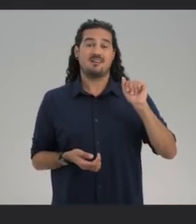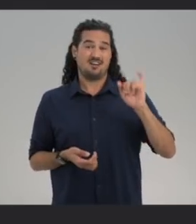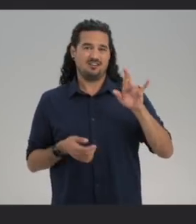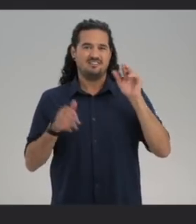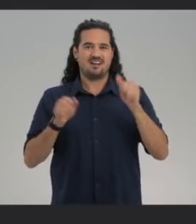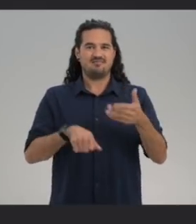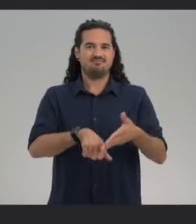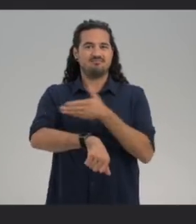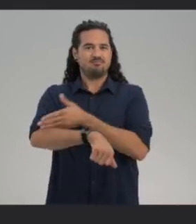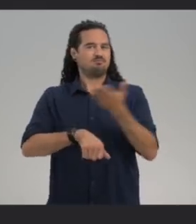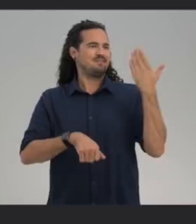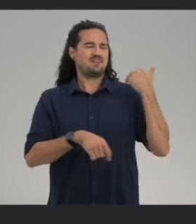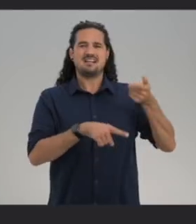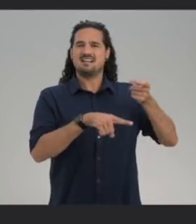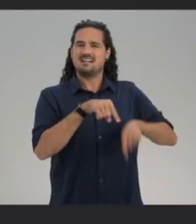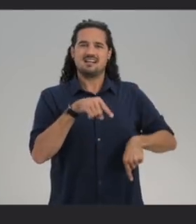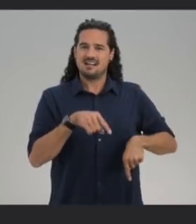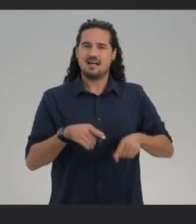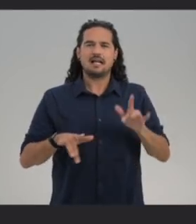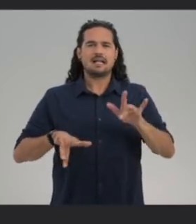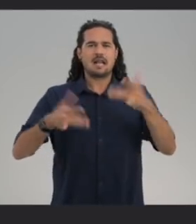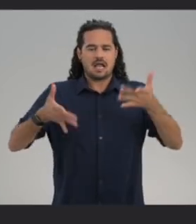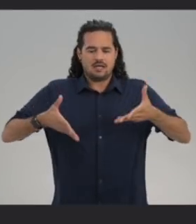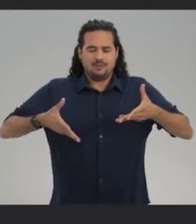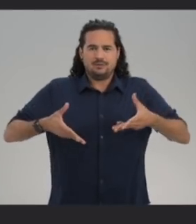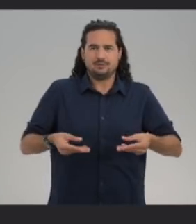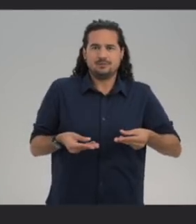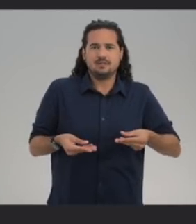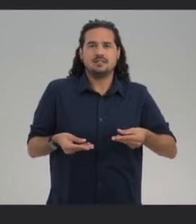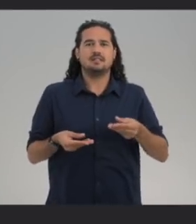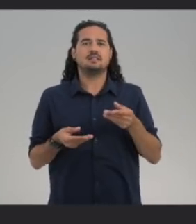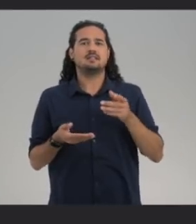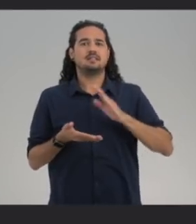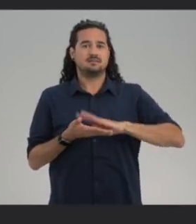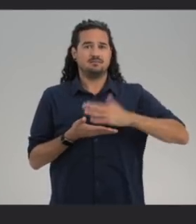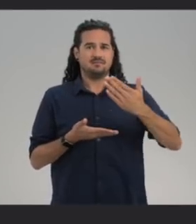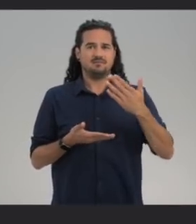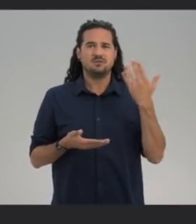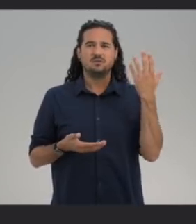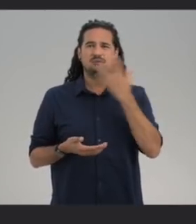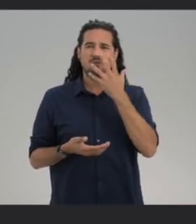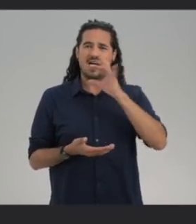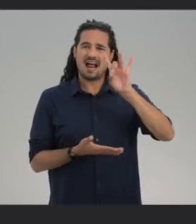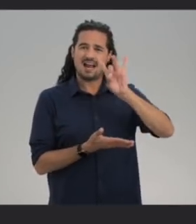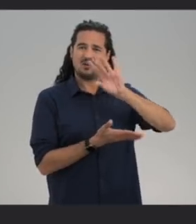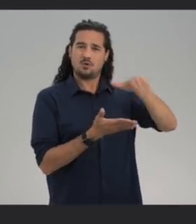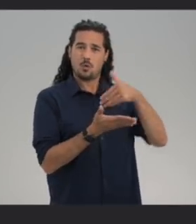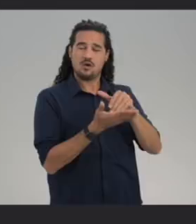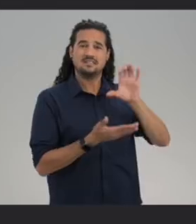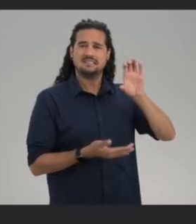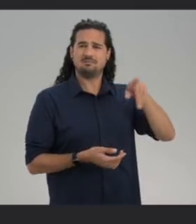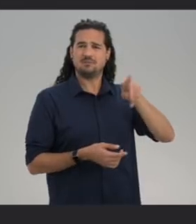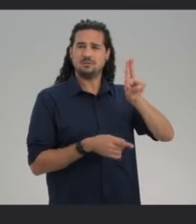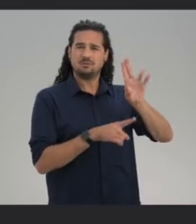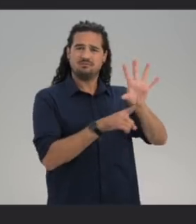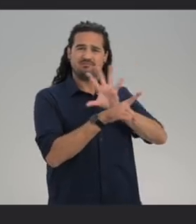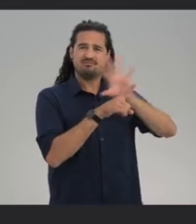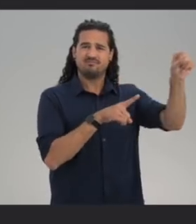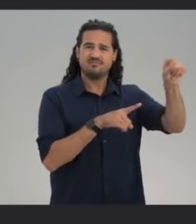on such a thin and light notebook. With eight incredibly powerful cores, the CPU soars to a whole new level of performance